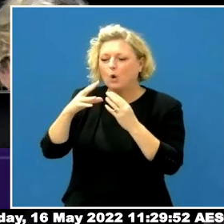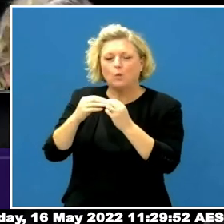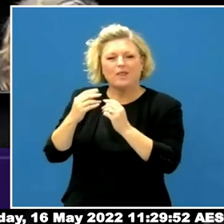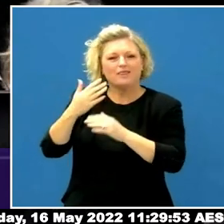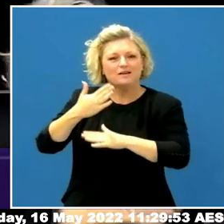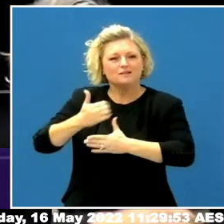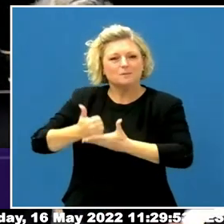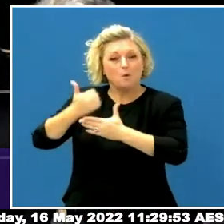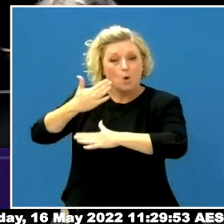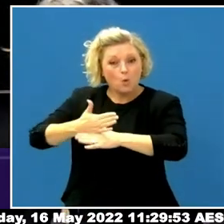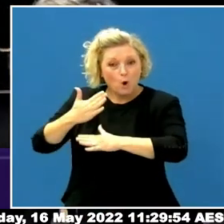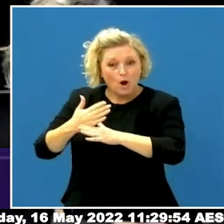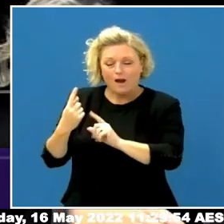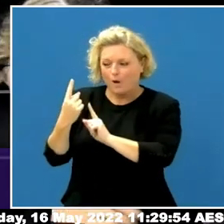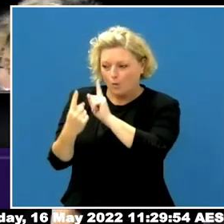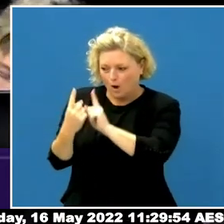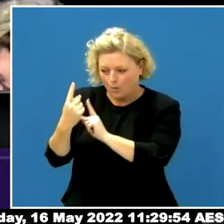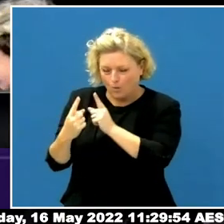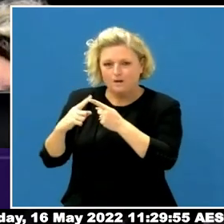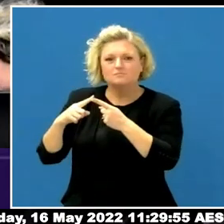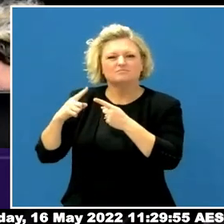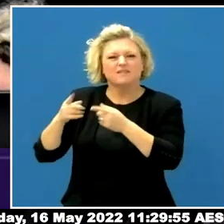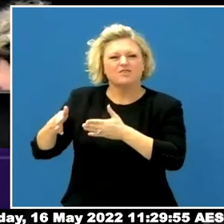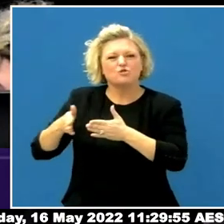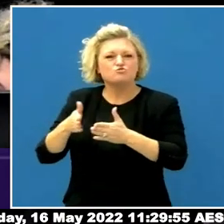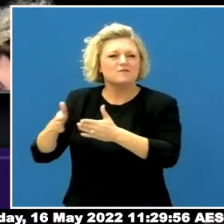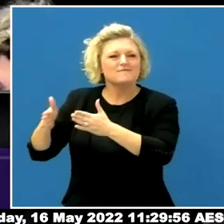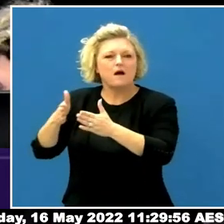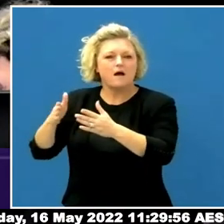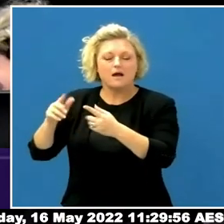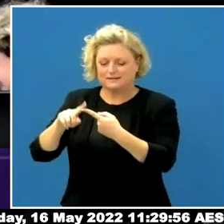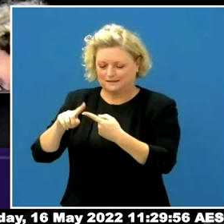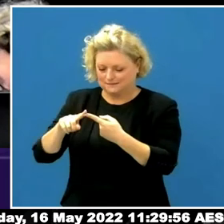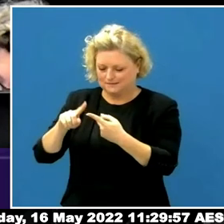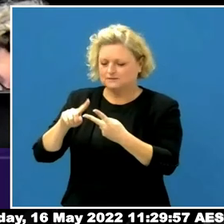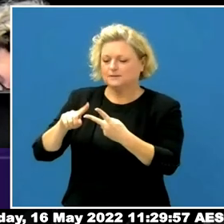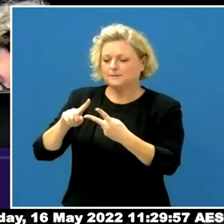Yes. MR FOGARTY: I think that's from last year. Another with his sister, reading.